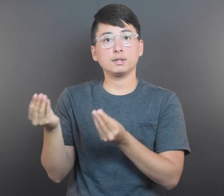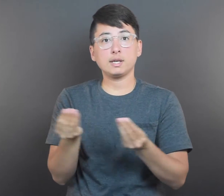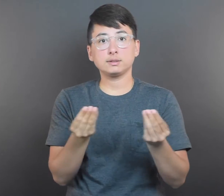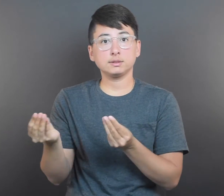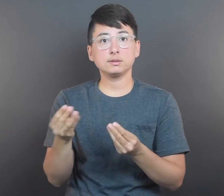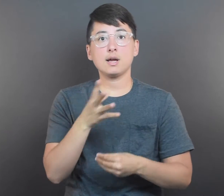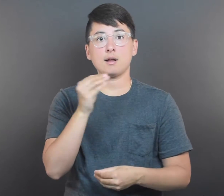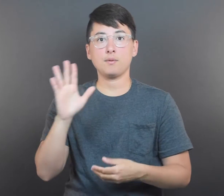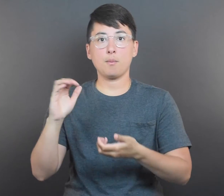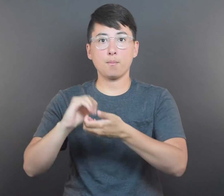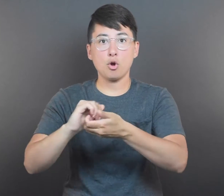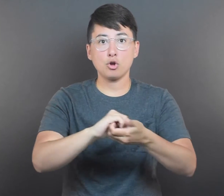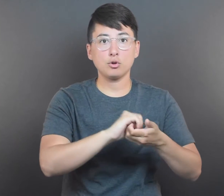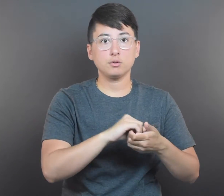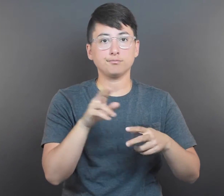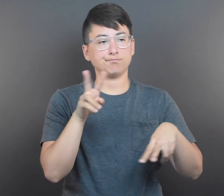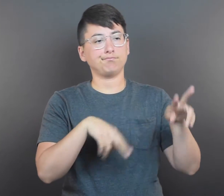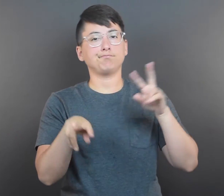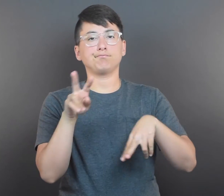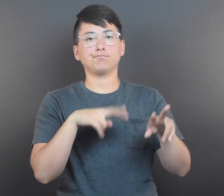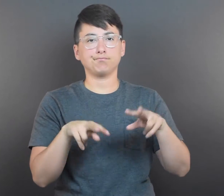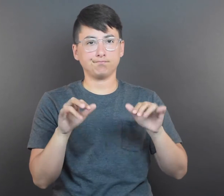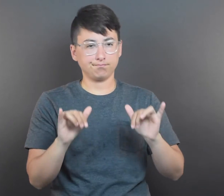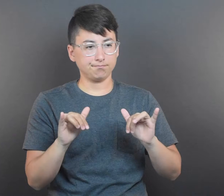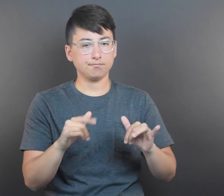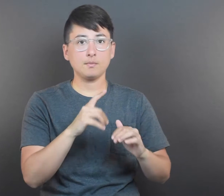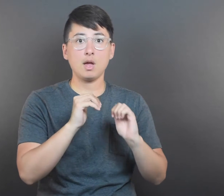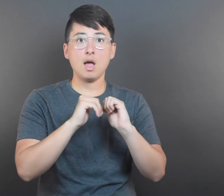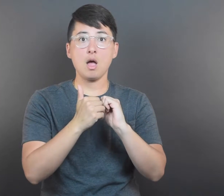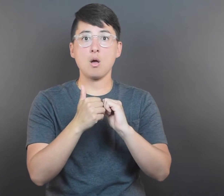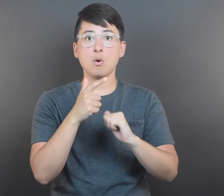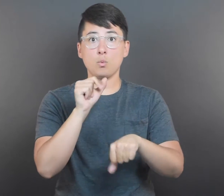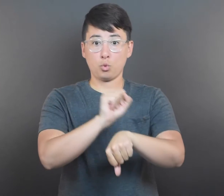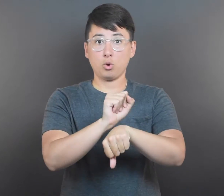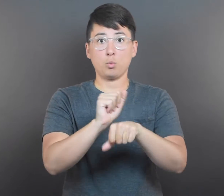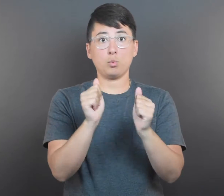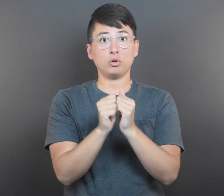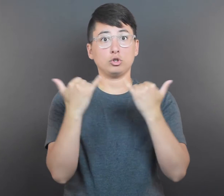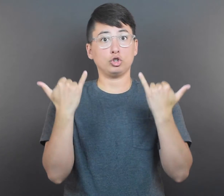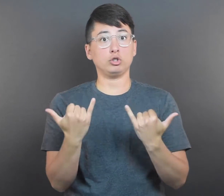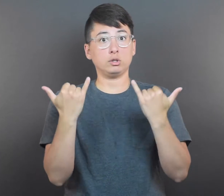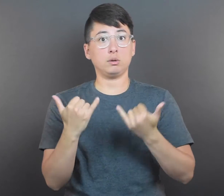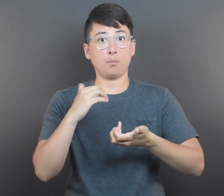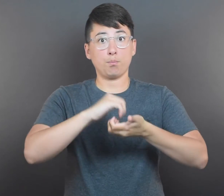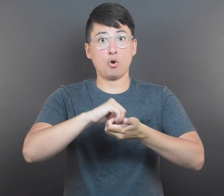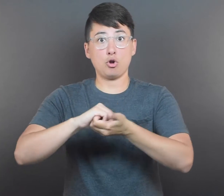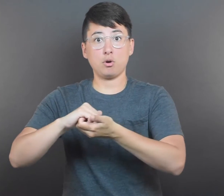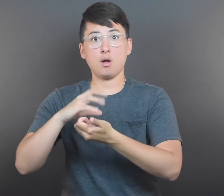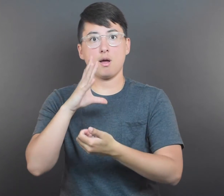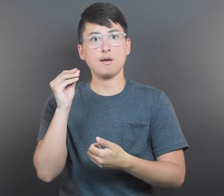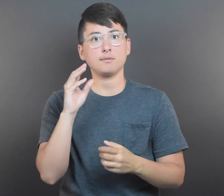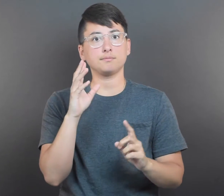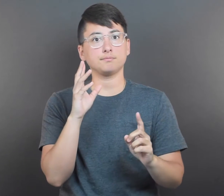in encouraging women and youth to come for vaccination. The population in greater Minnesota